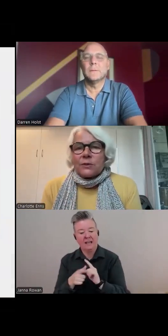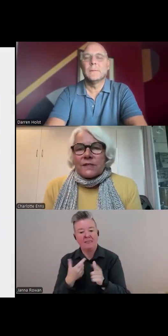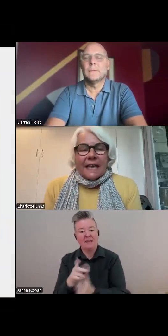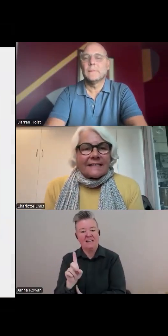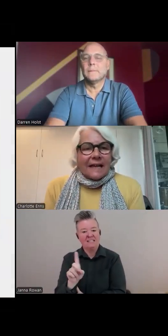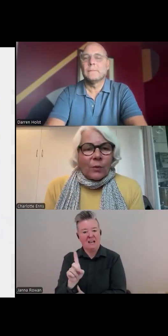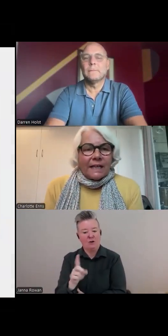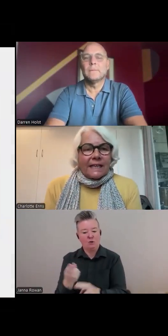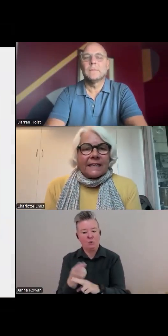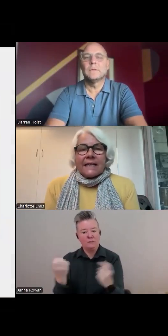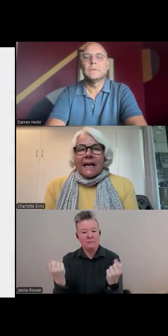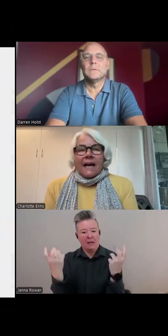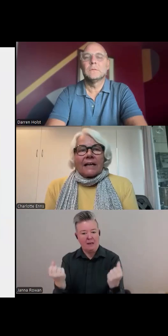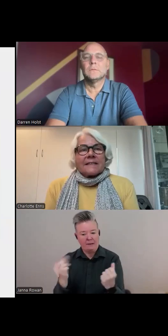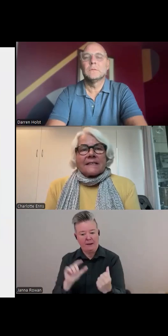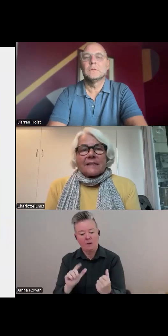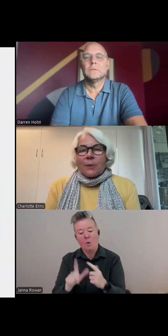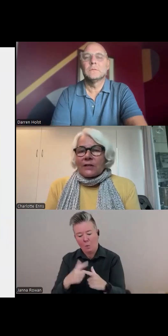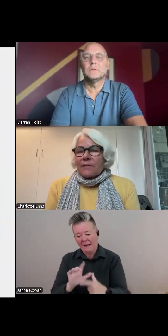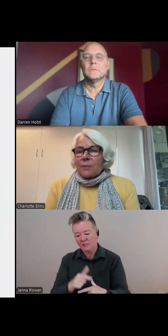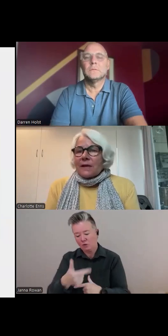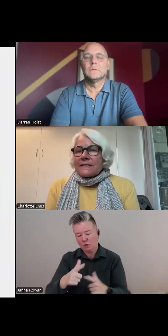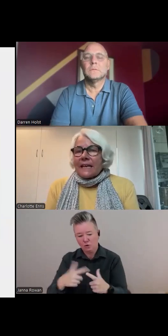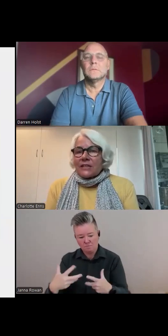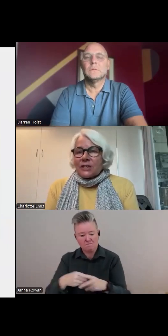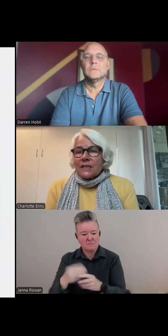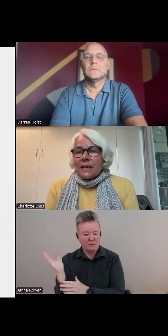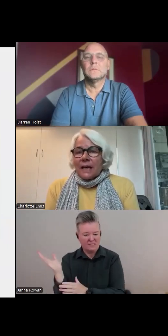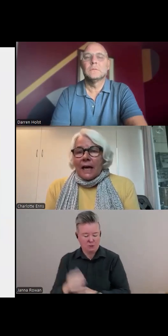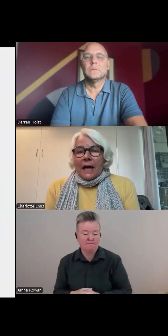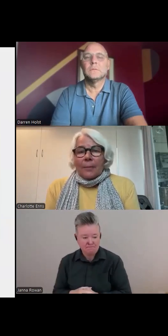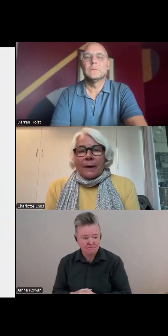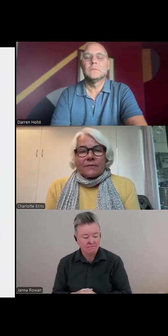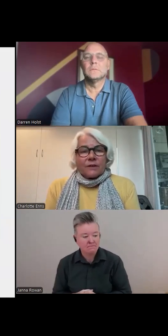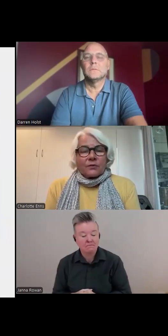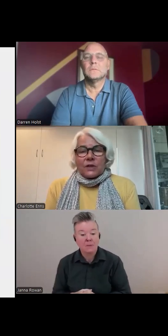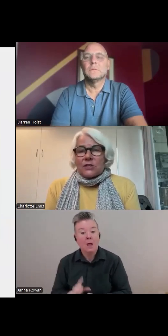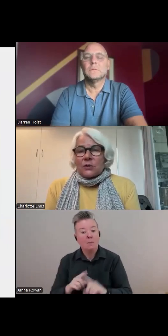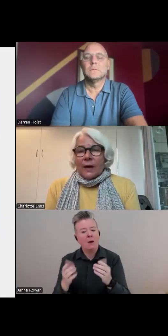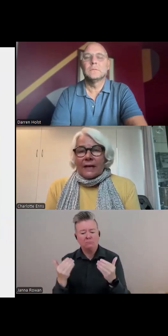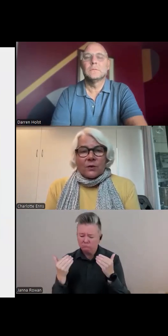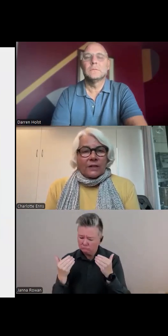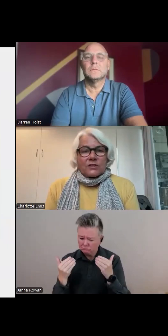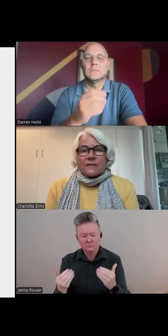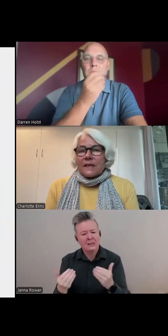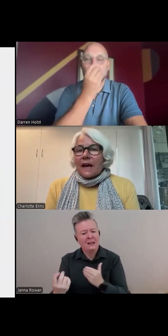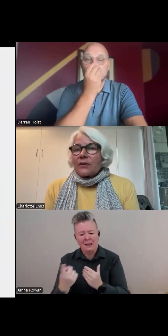ASL when he does his part of the presentation, but feel free to ask questions in either language,